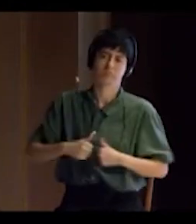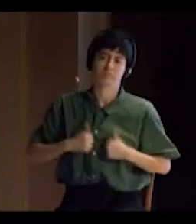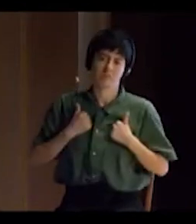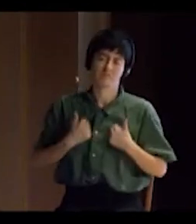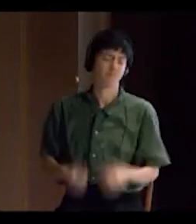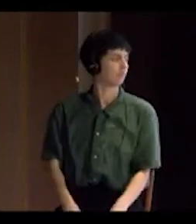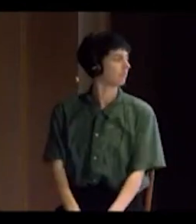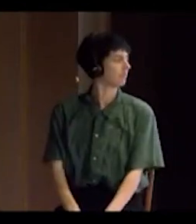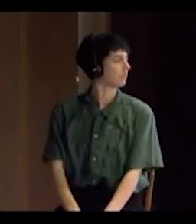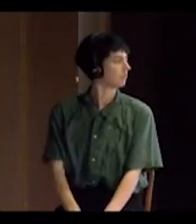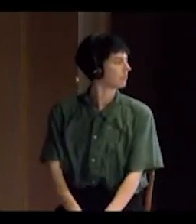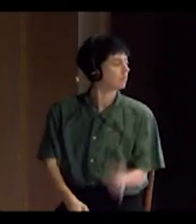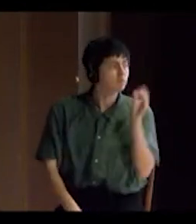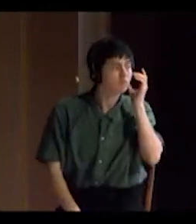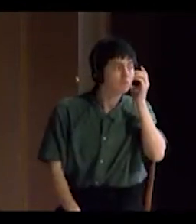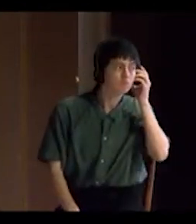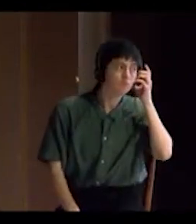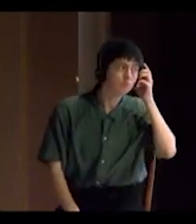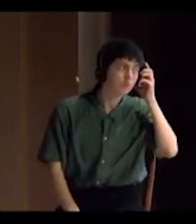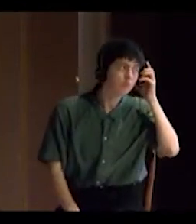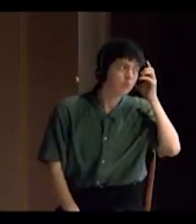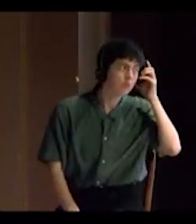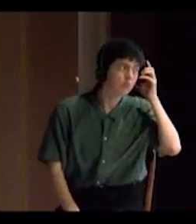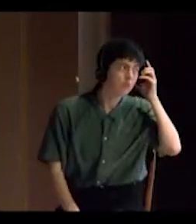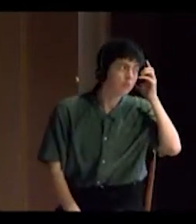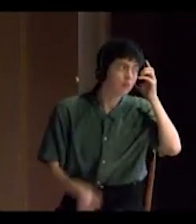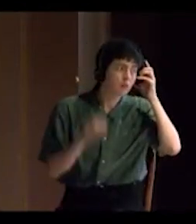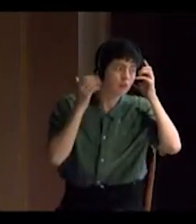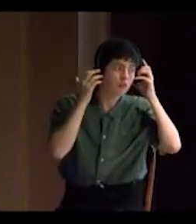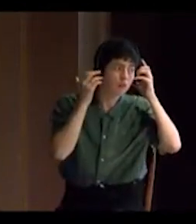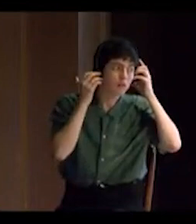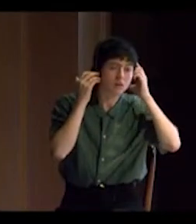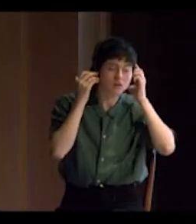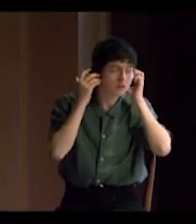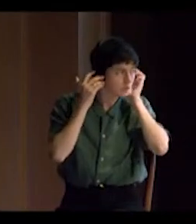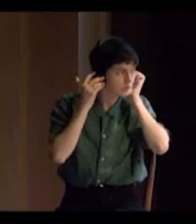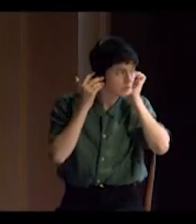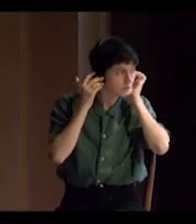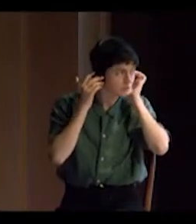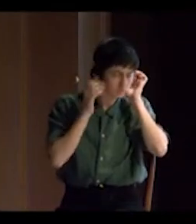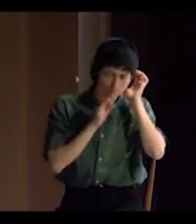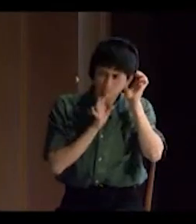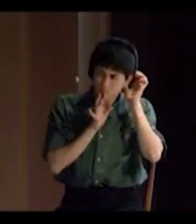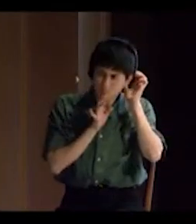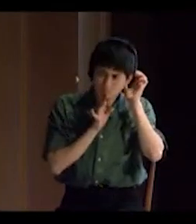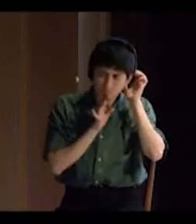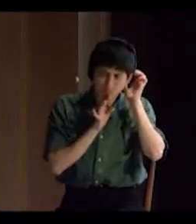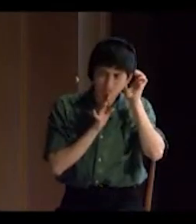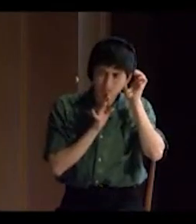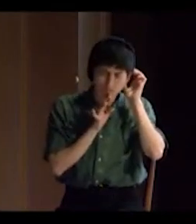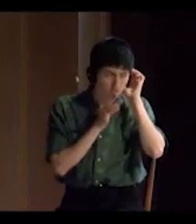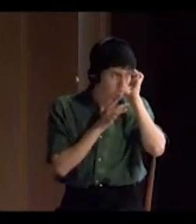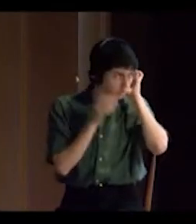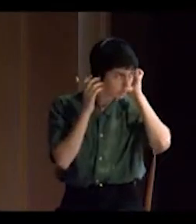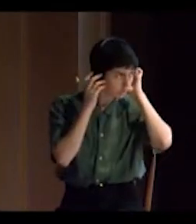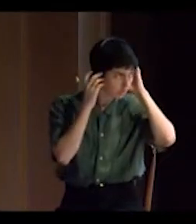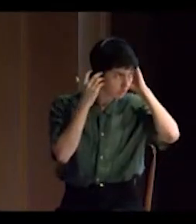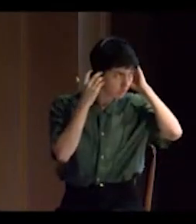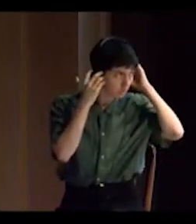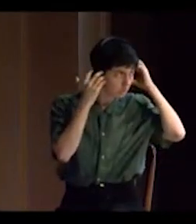Yeah. Oh shoot.